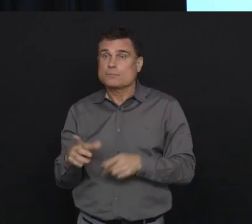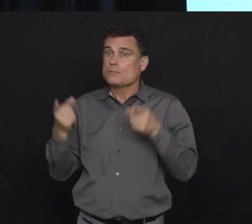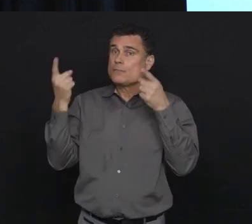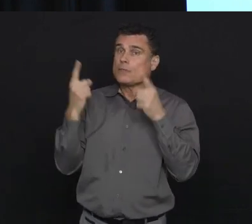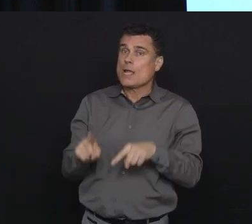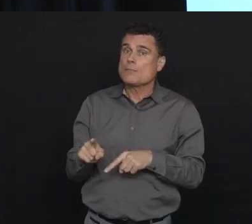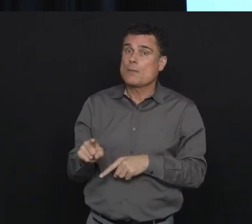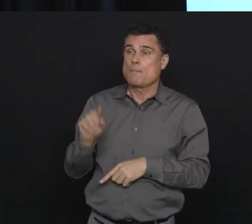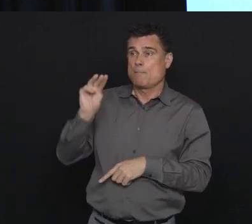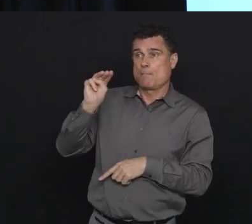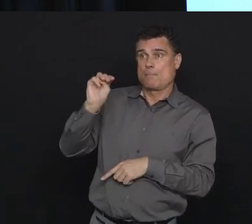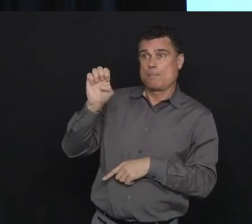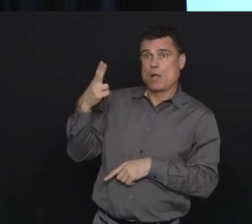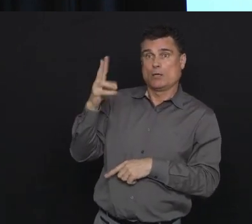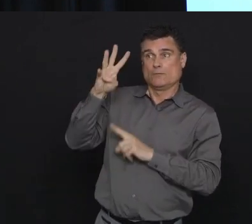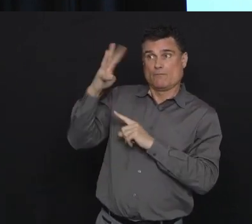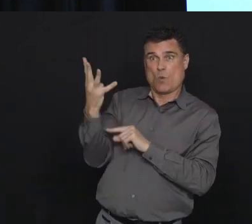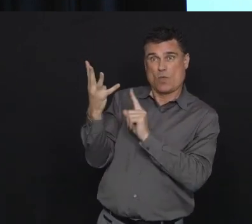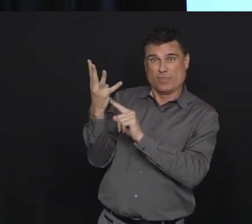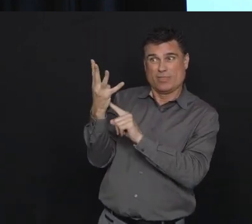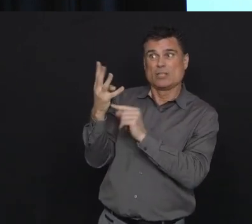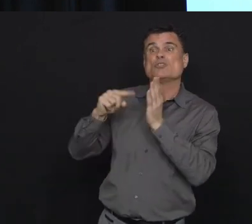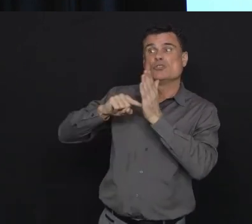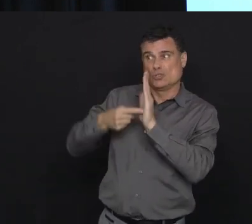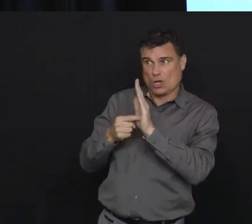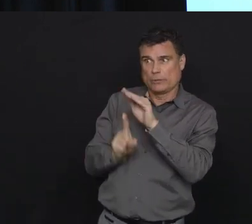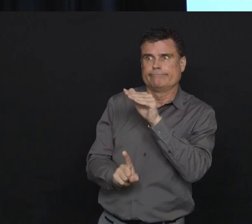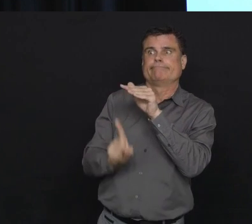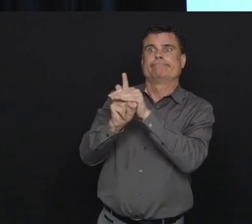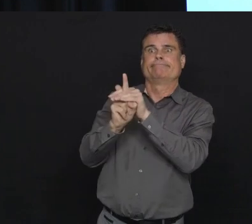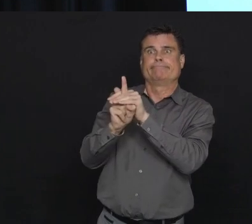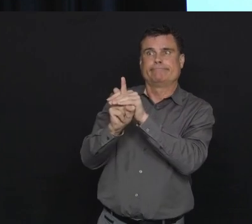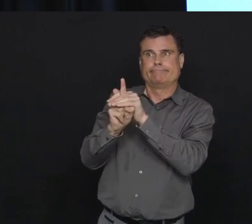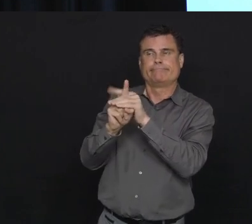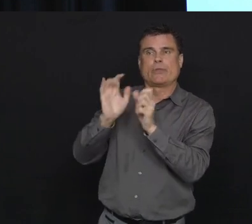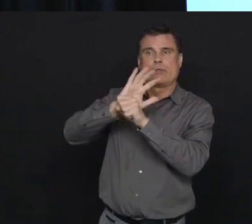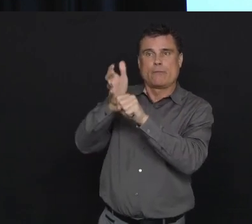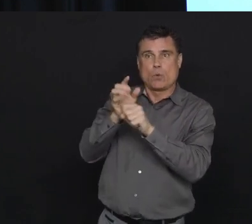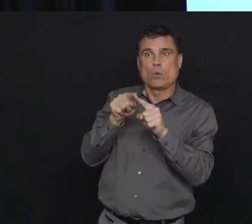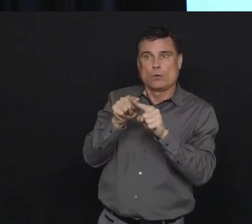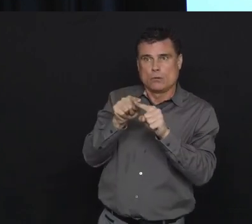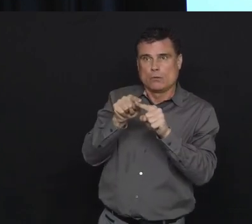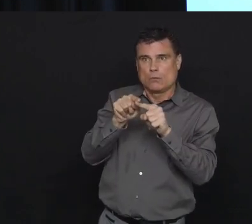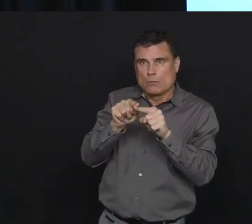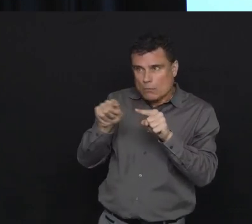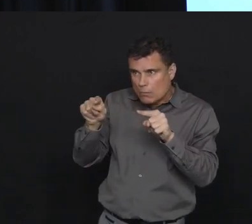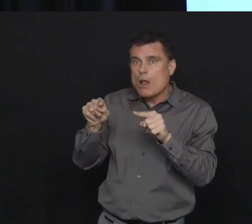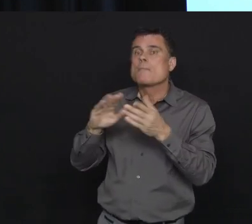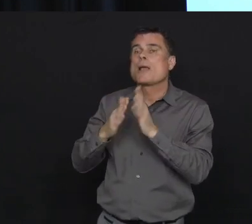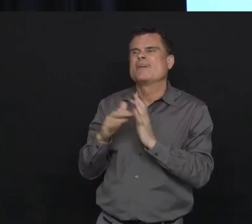toothpick two cases per million. Things crumbled along